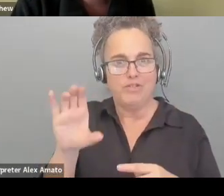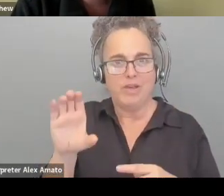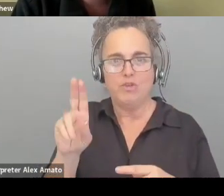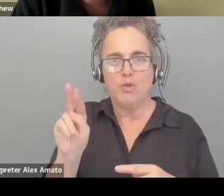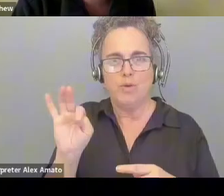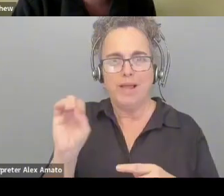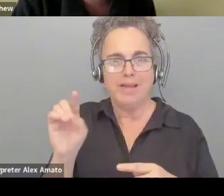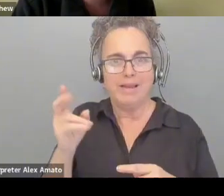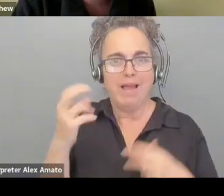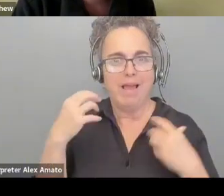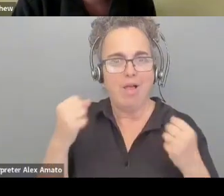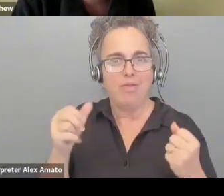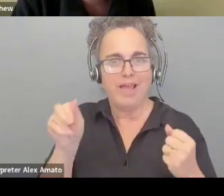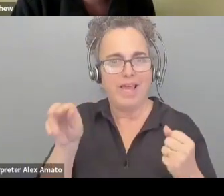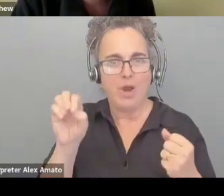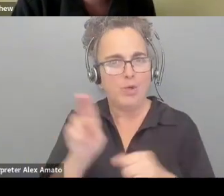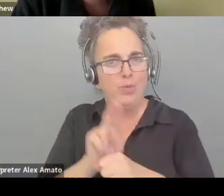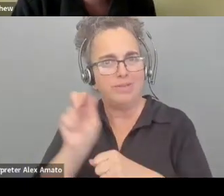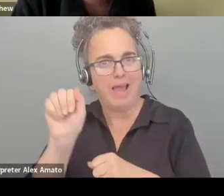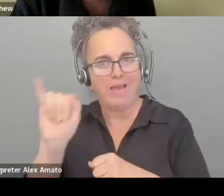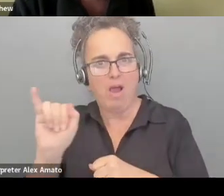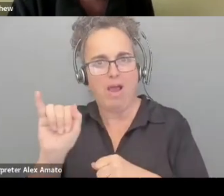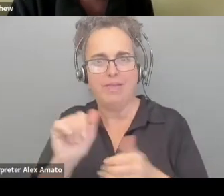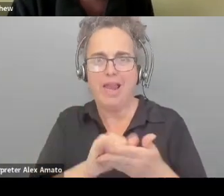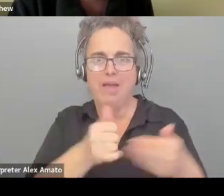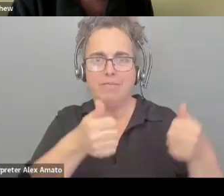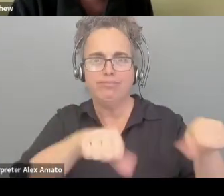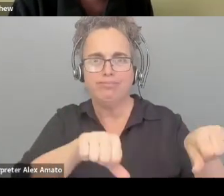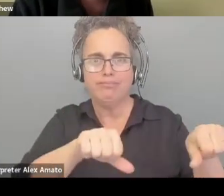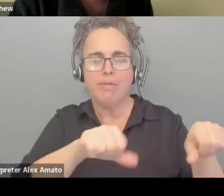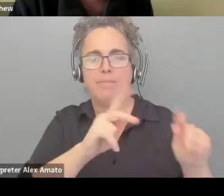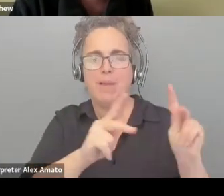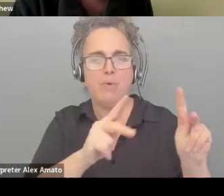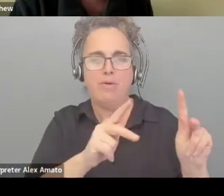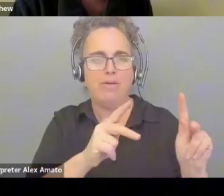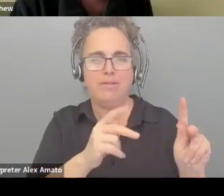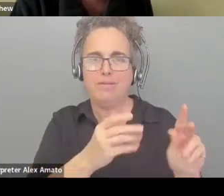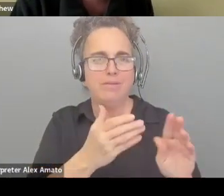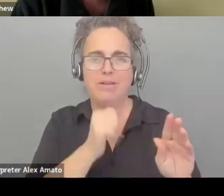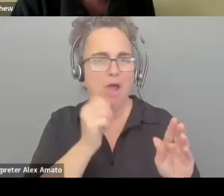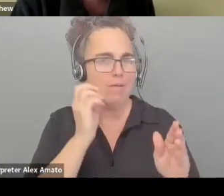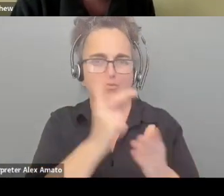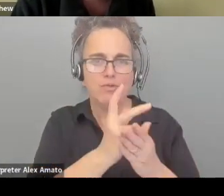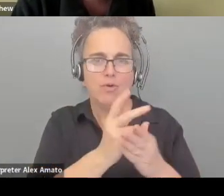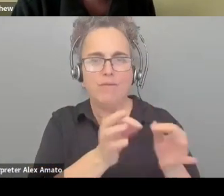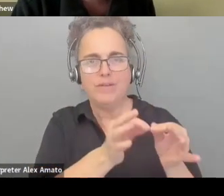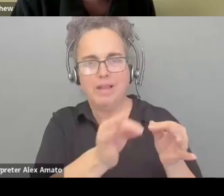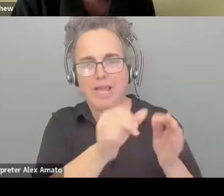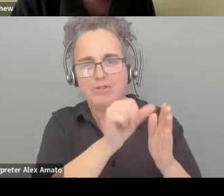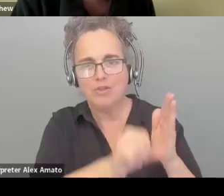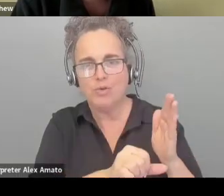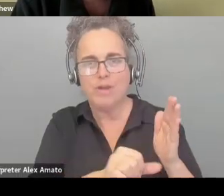who have cut people off from pre-approval, that have slowed down delayed surgeries and led to people's death